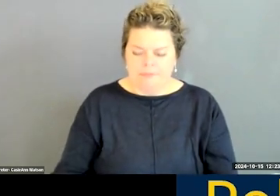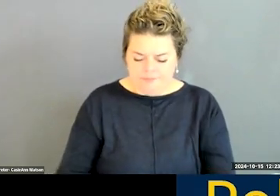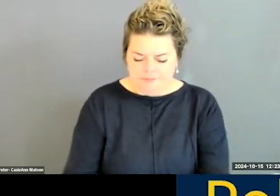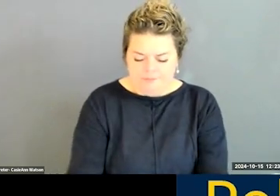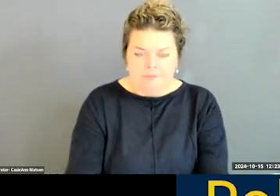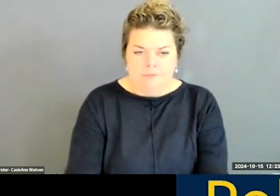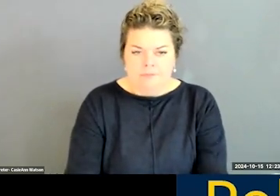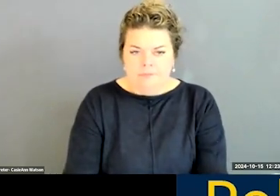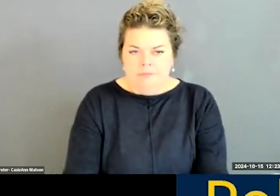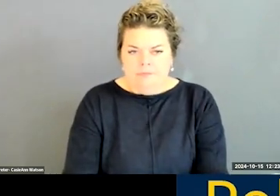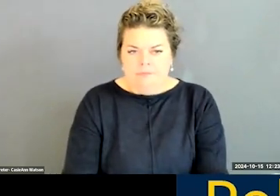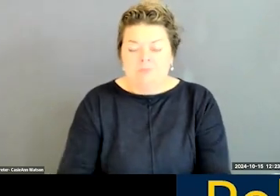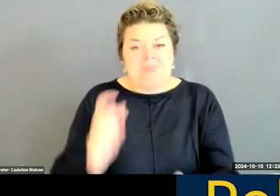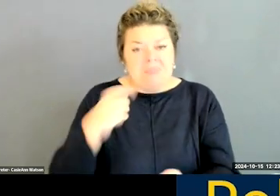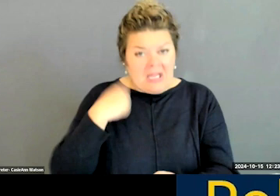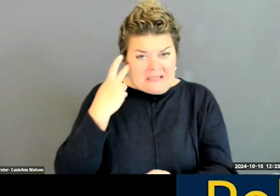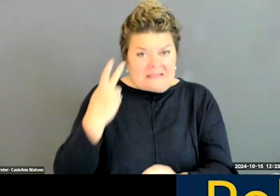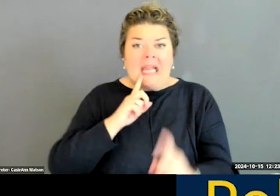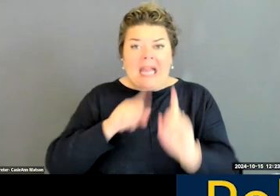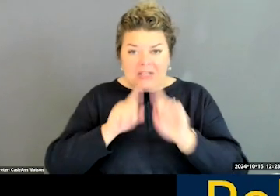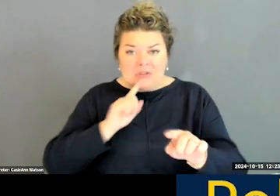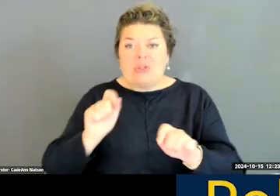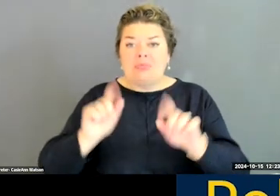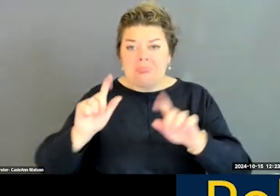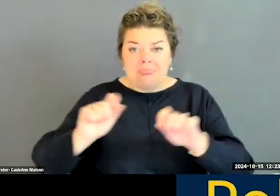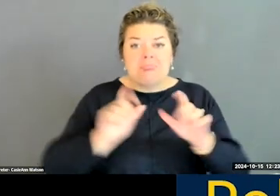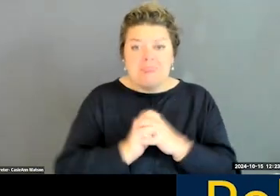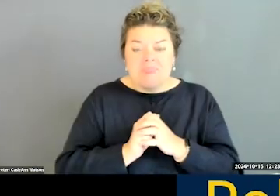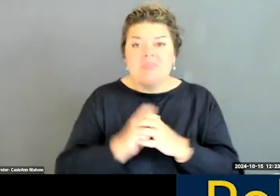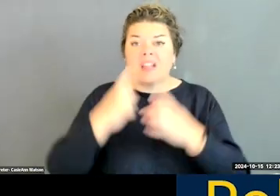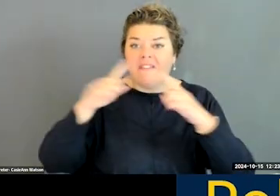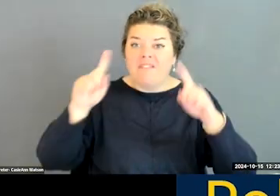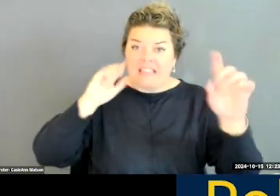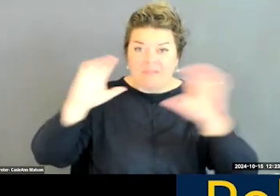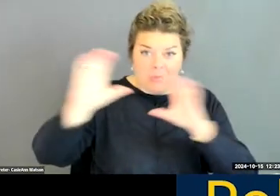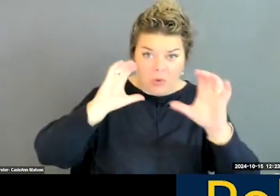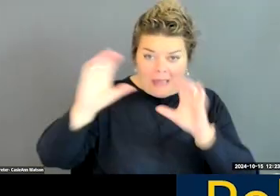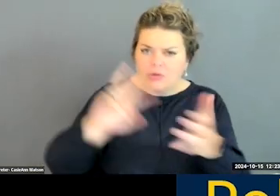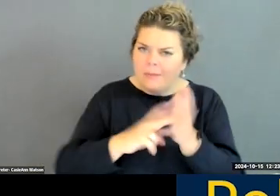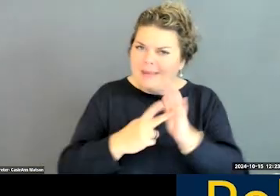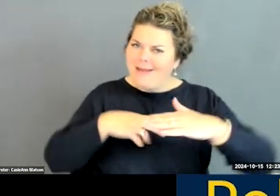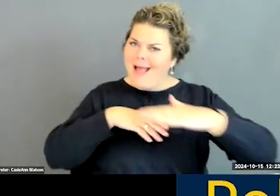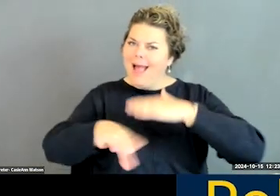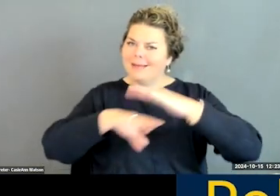Okay, I see some answers coming in that, "Effective communication allows access for more people."